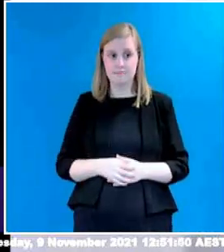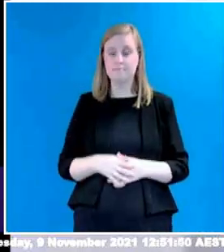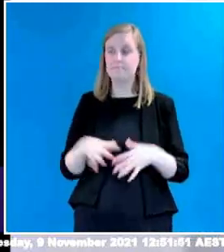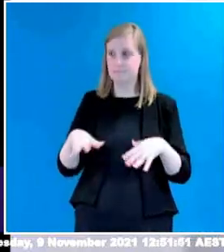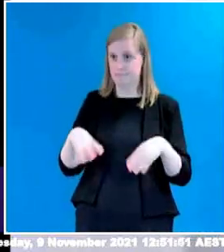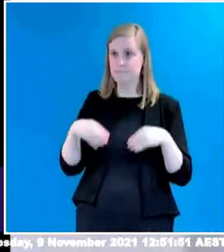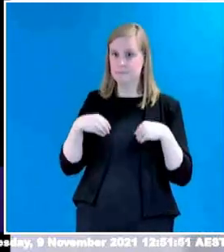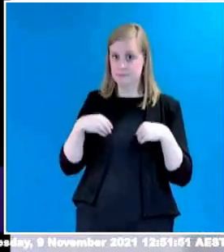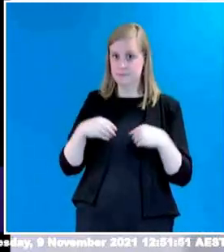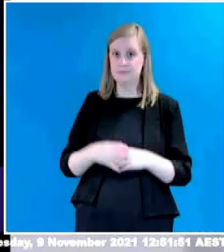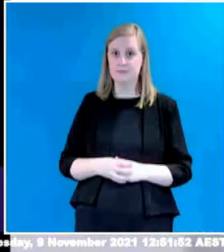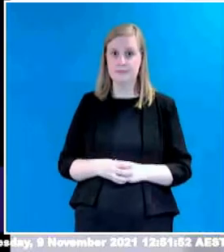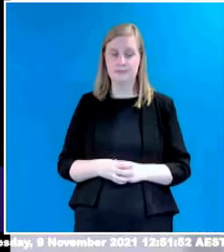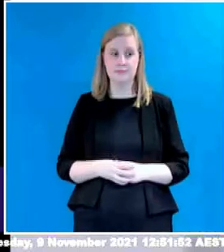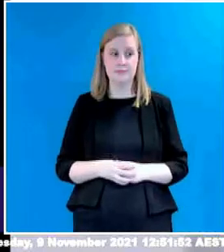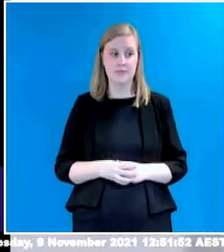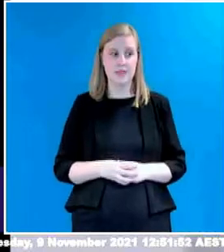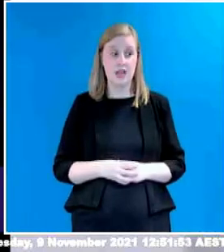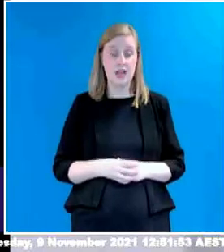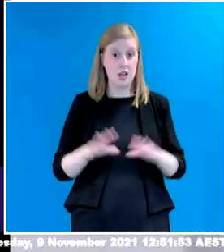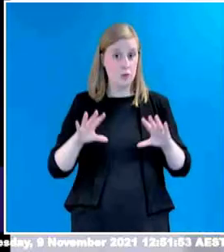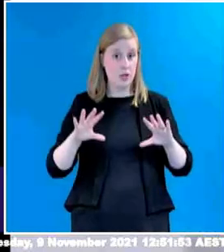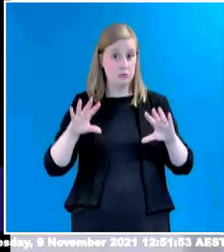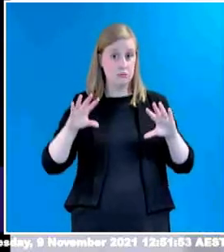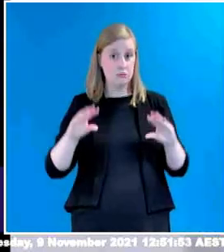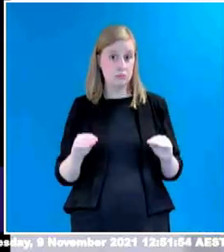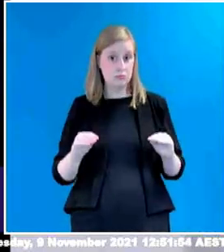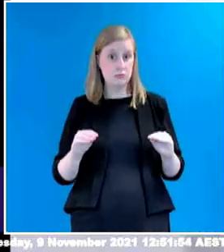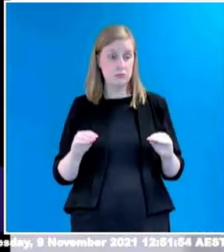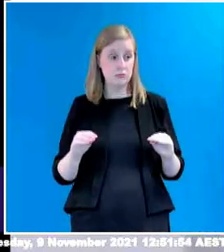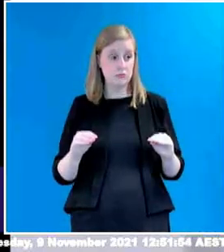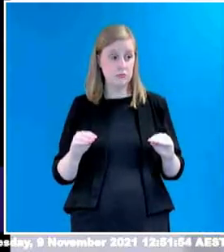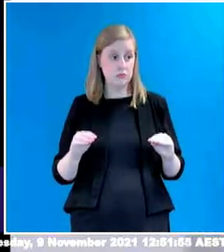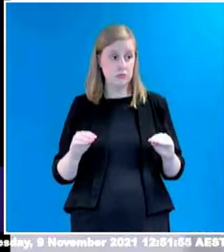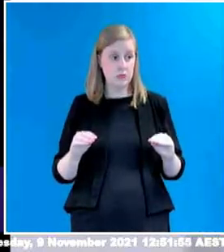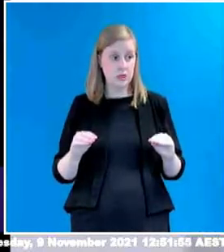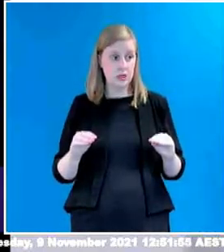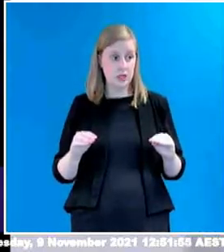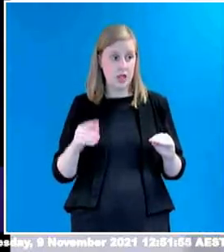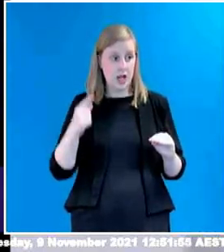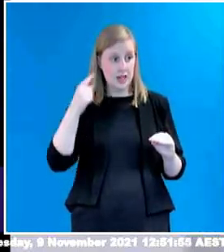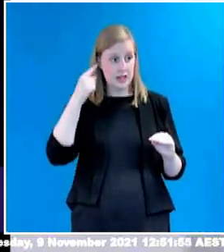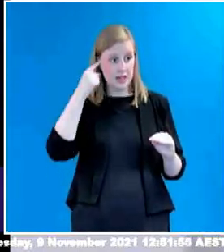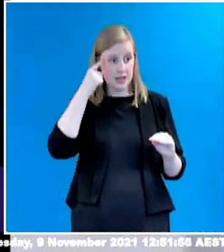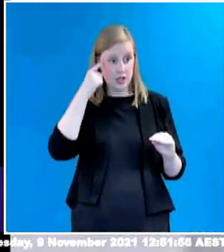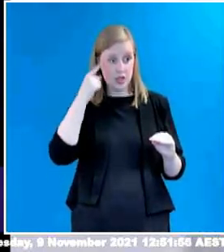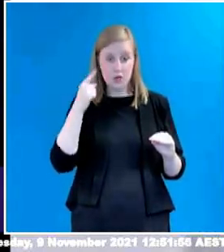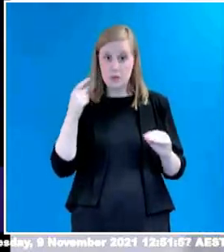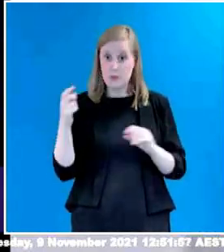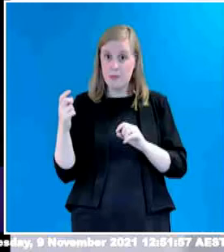Can we adjourn and we were hoping to resume at 1.50, if that is